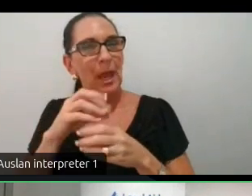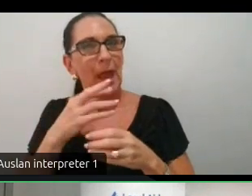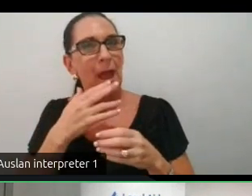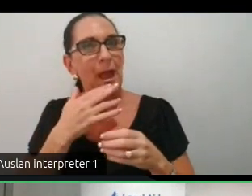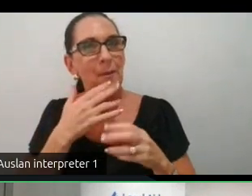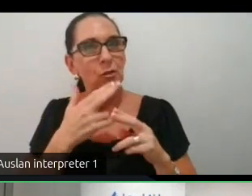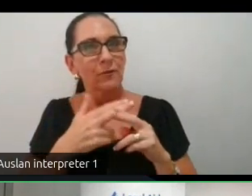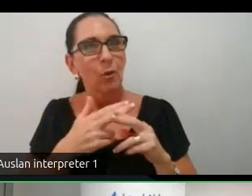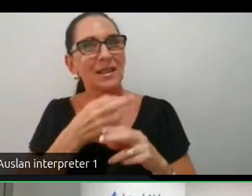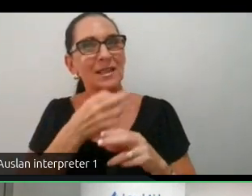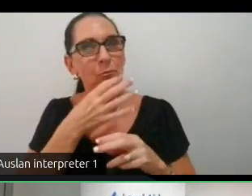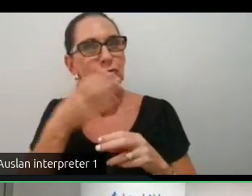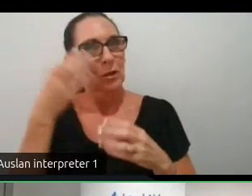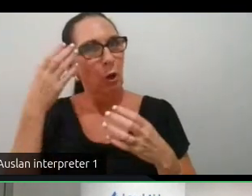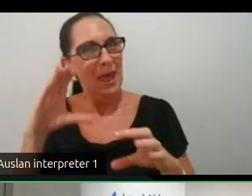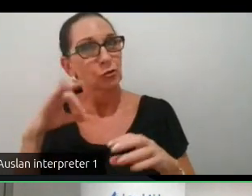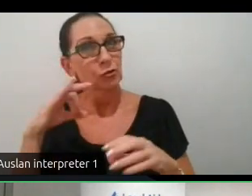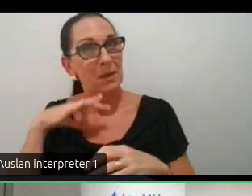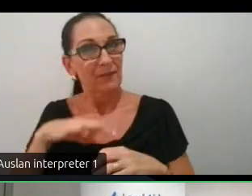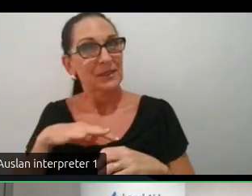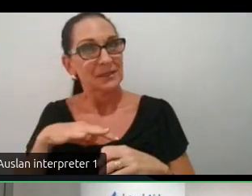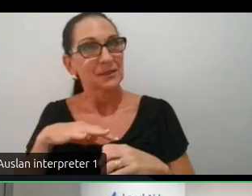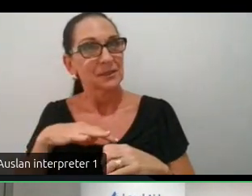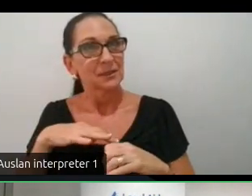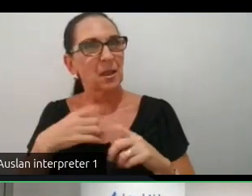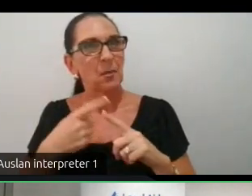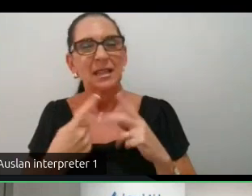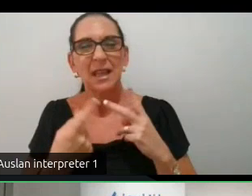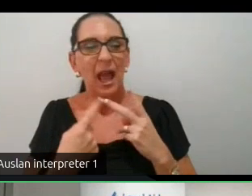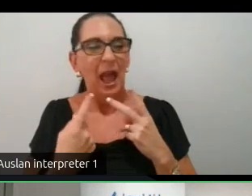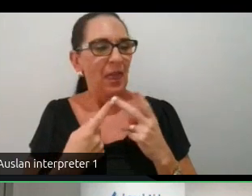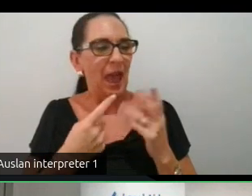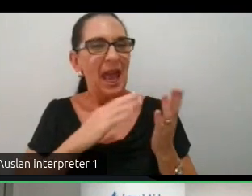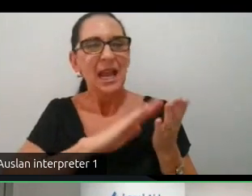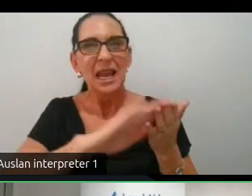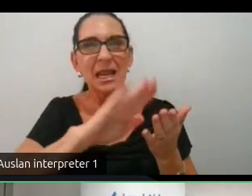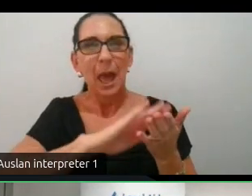um the amount of temporary accommodation benefits that you're entitled to and any other cleanup,